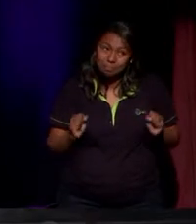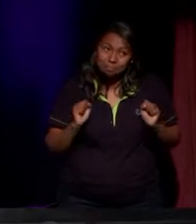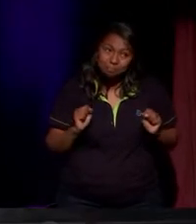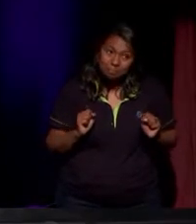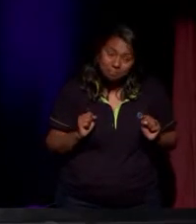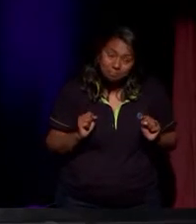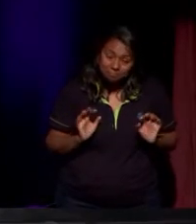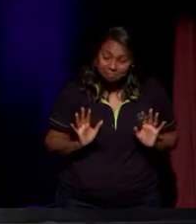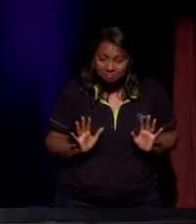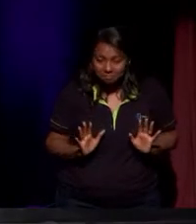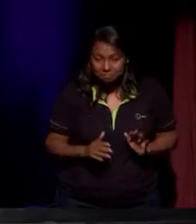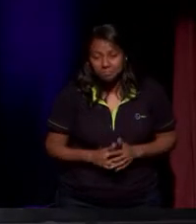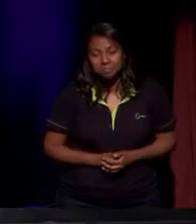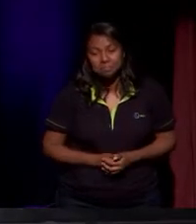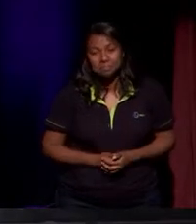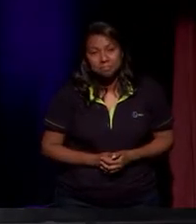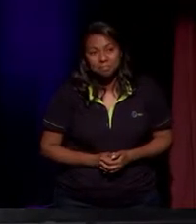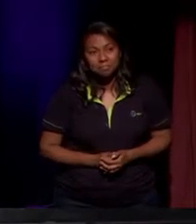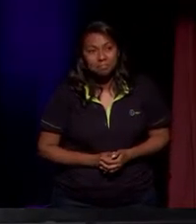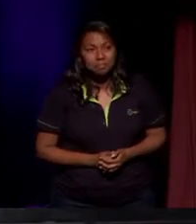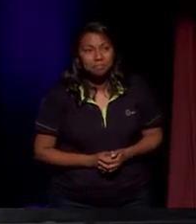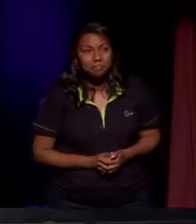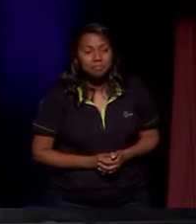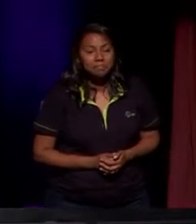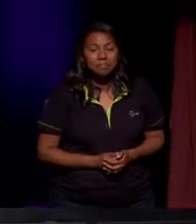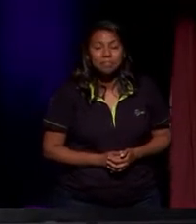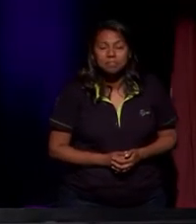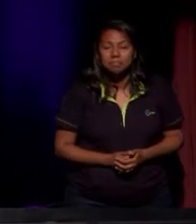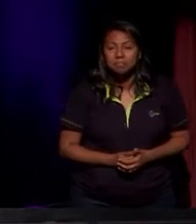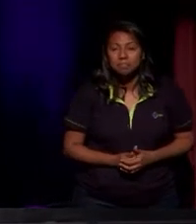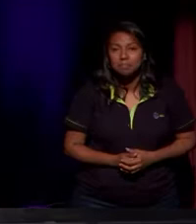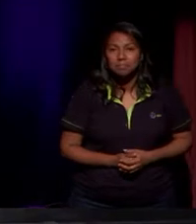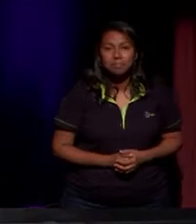So I'll talk about this question, it is also a question of location only.